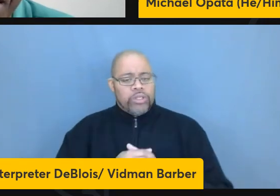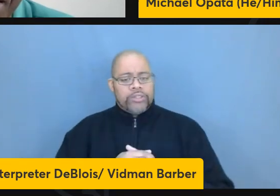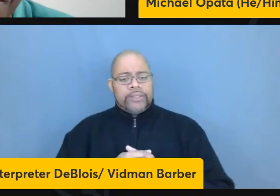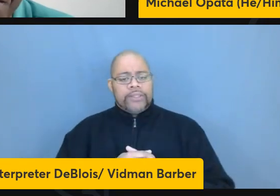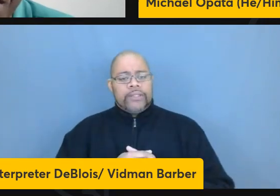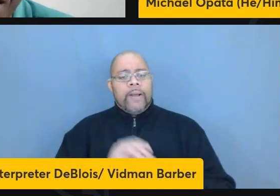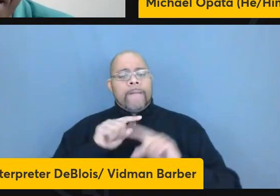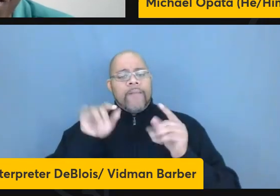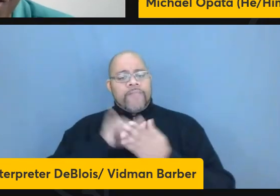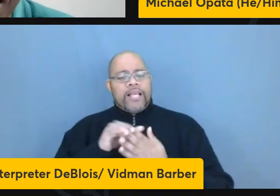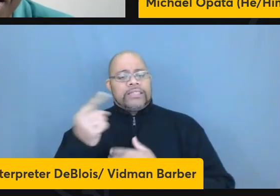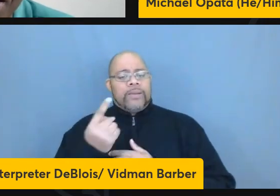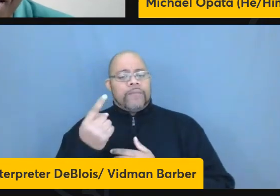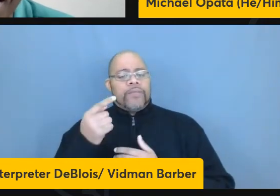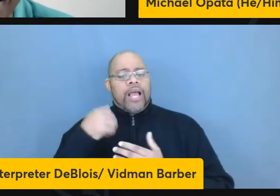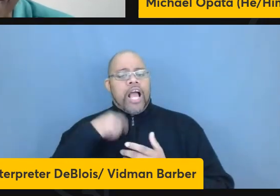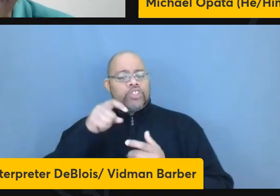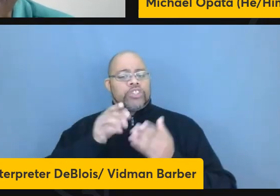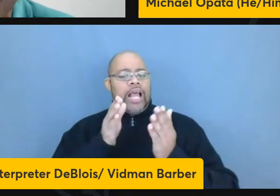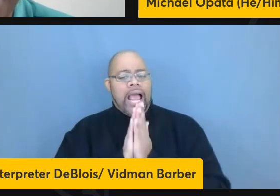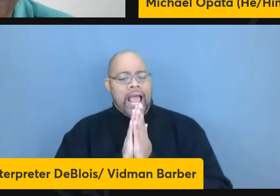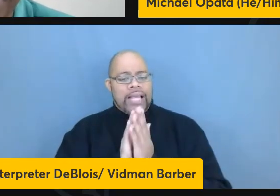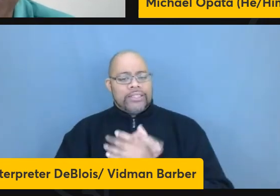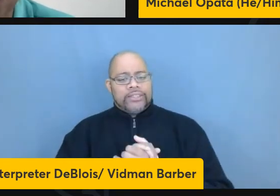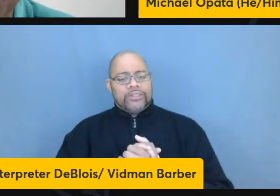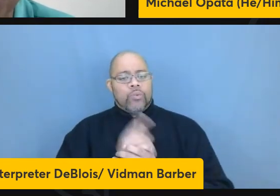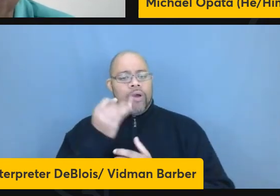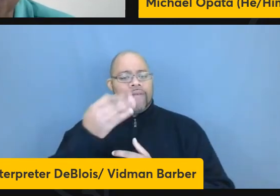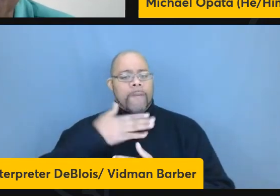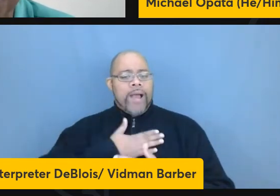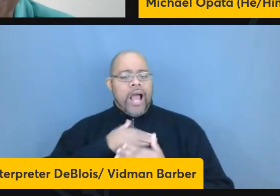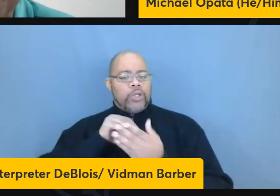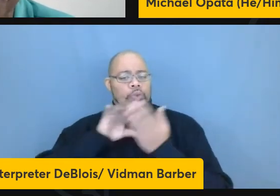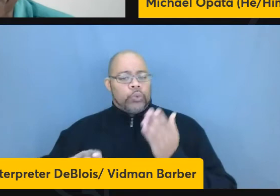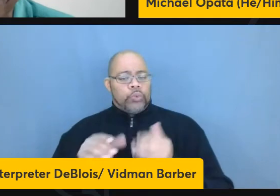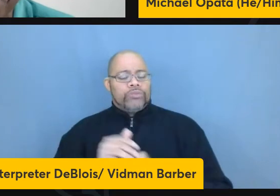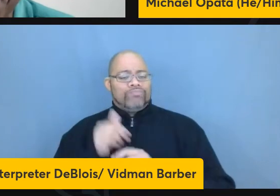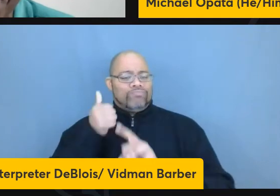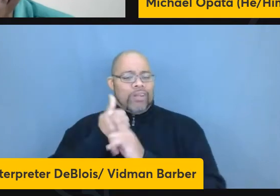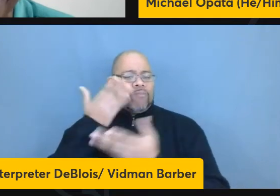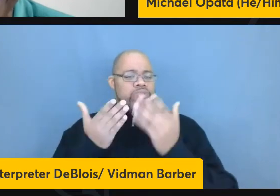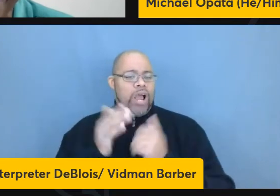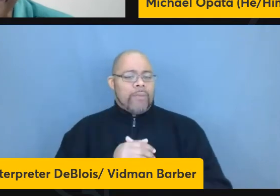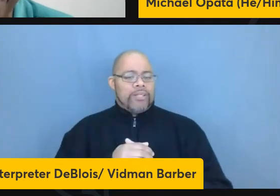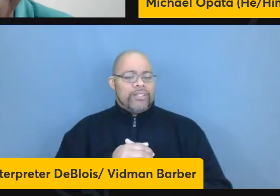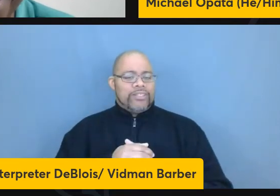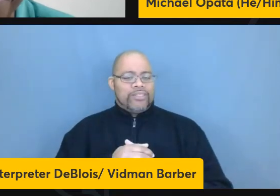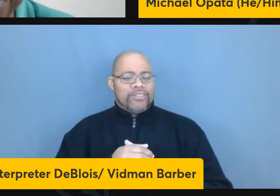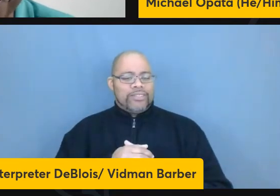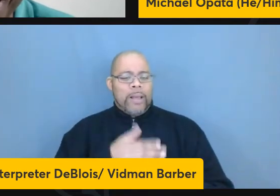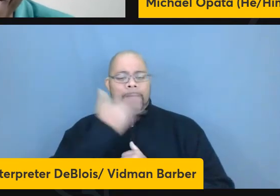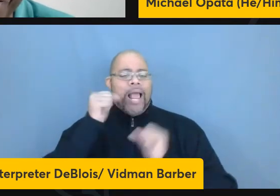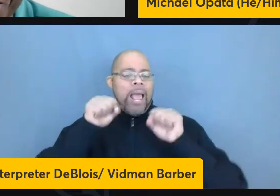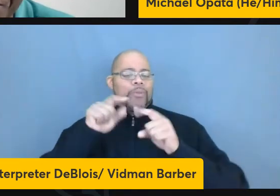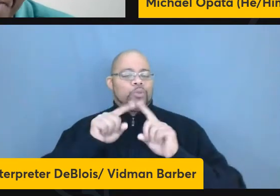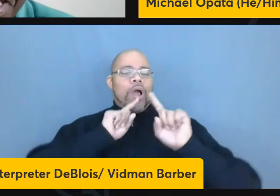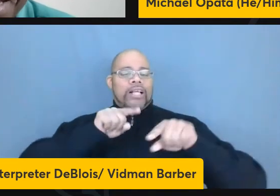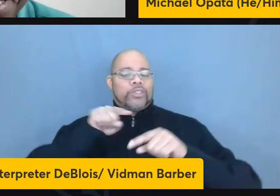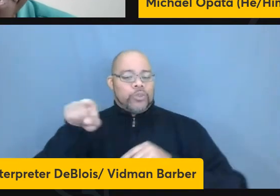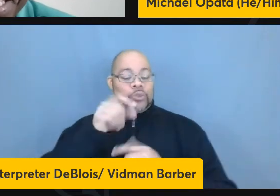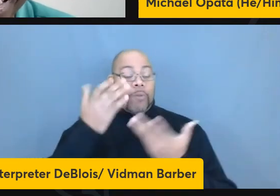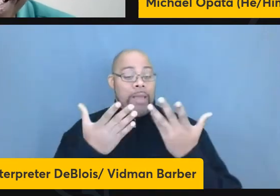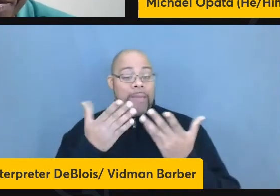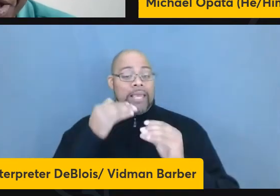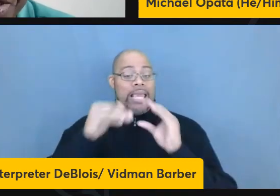that's something I should ask one of my students who probably be better able to answer you, so maybe email me, and I'll put you